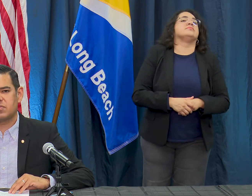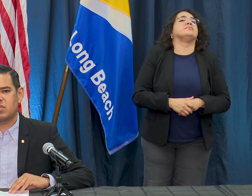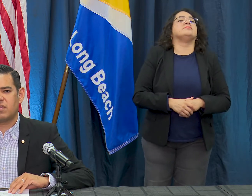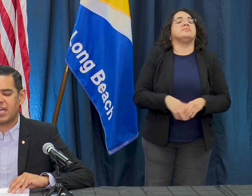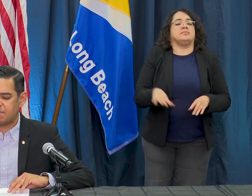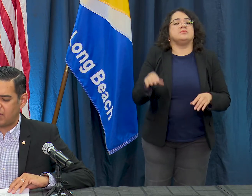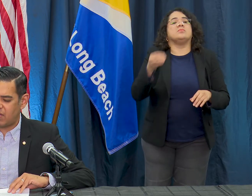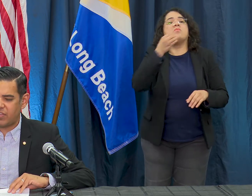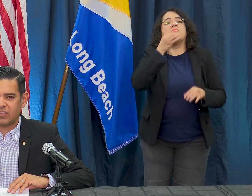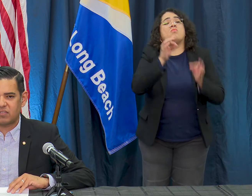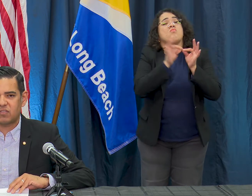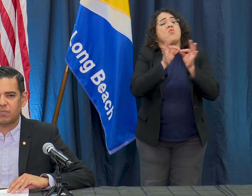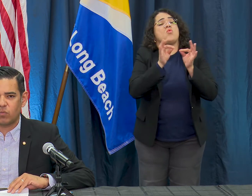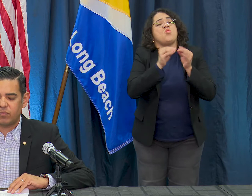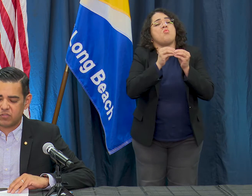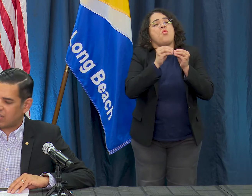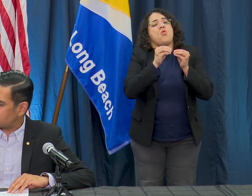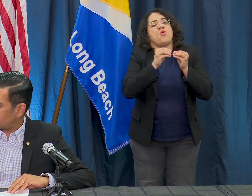soon on that but I think that's something we discussed with the Health